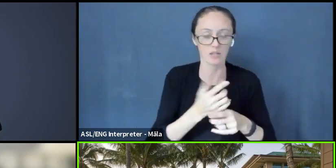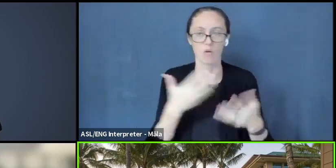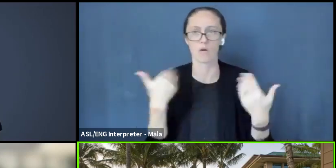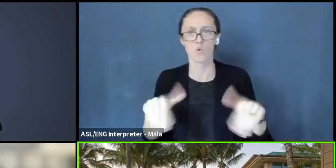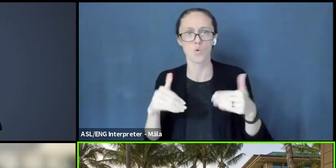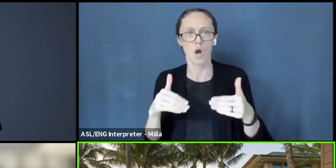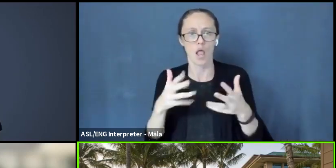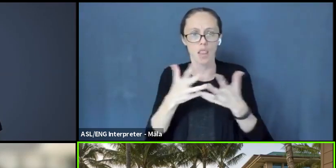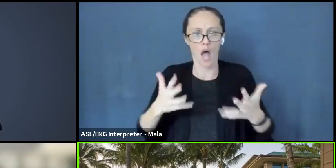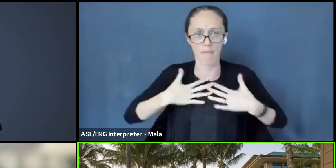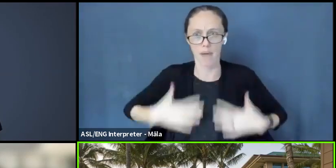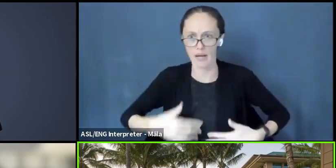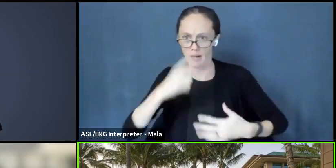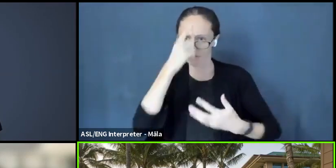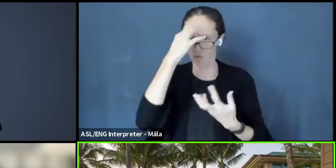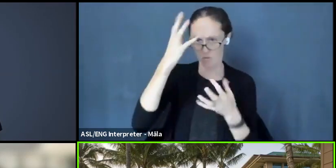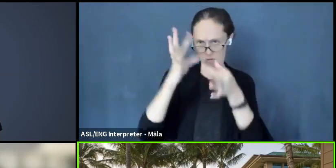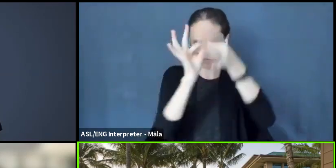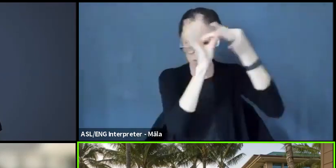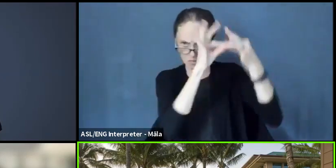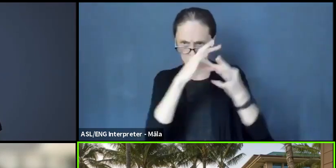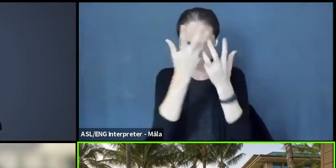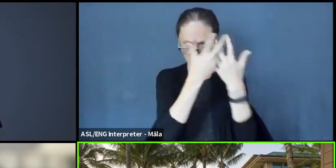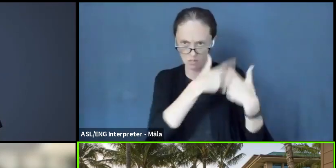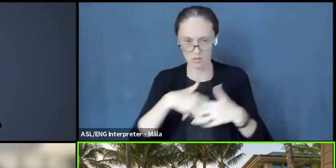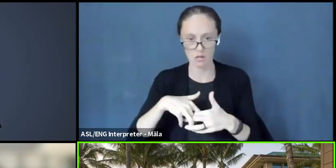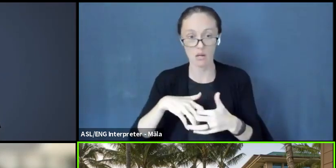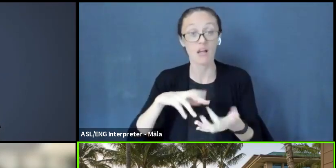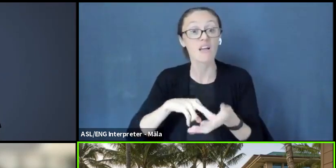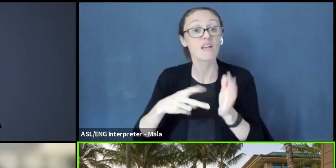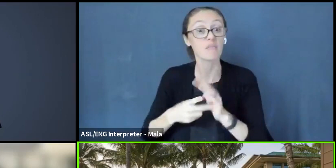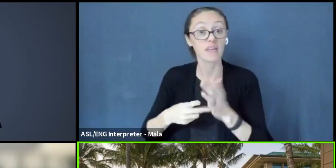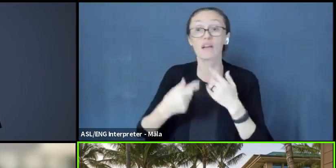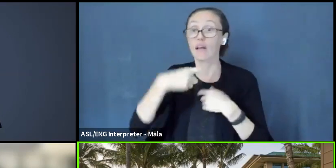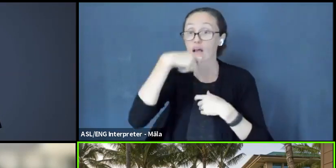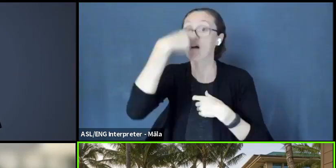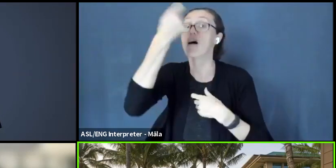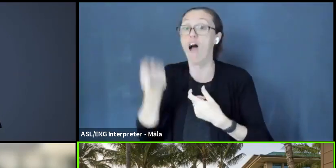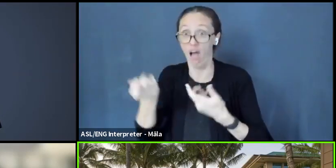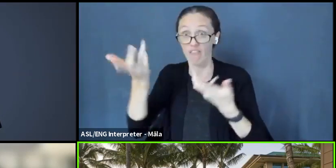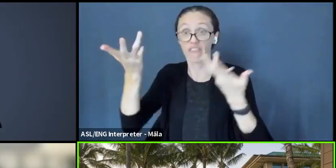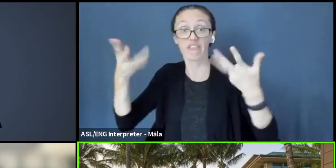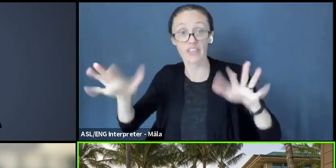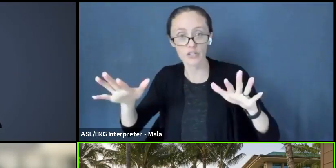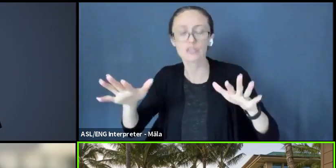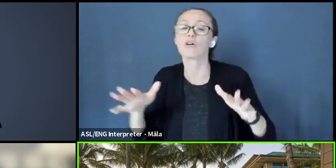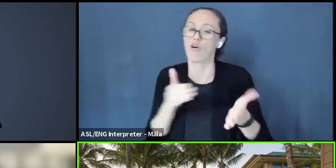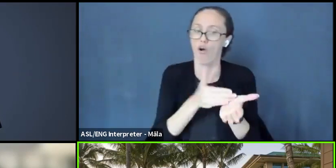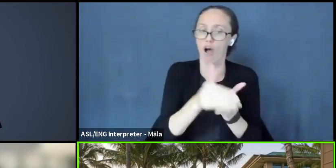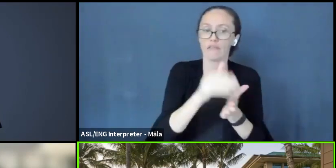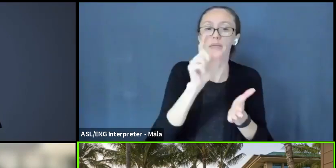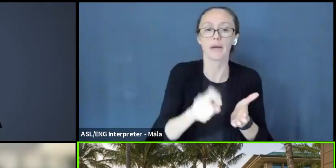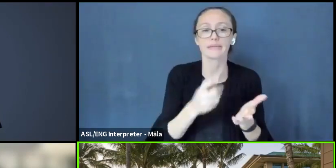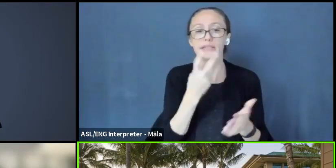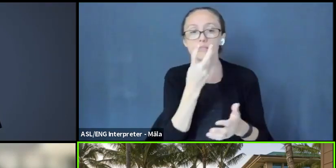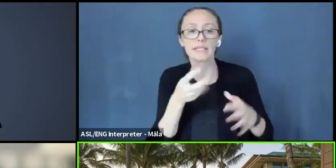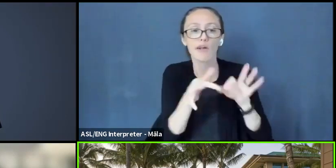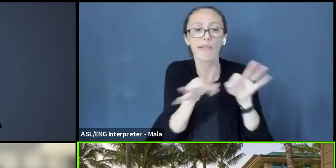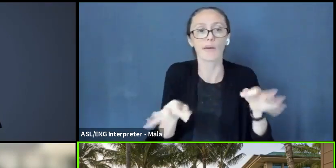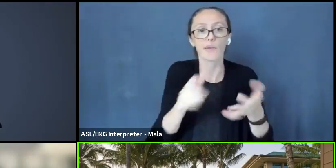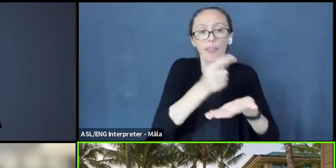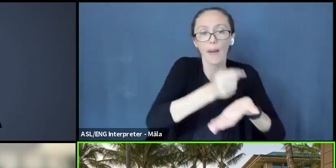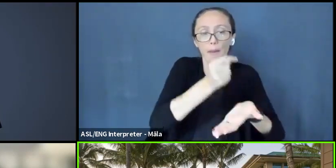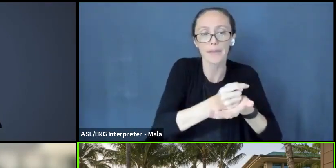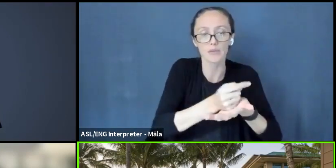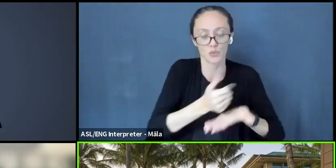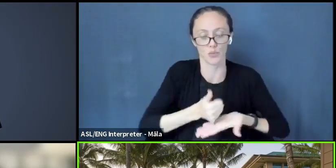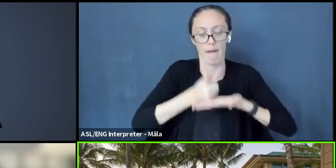People will need speech language therapy to make sure they can kind of retrain their bodies